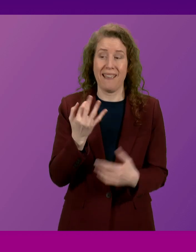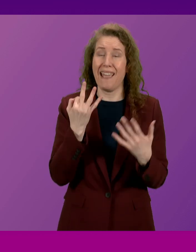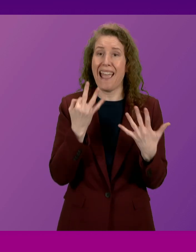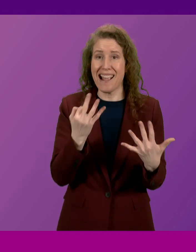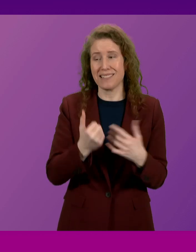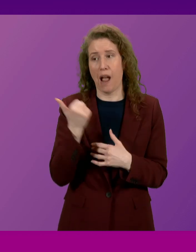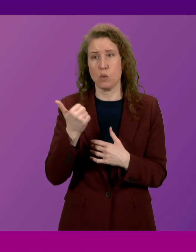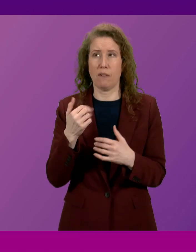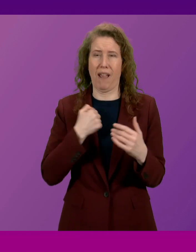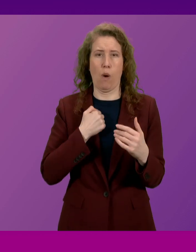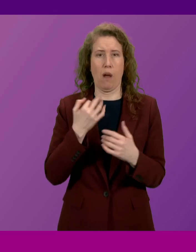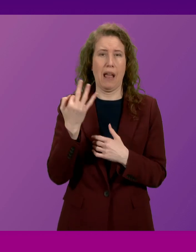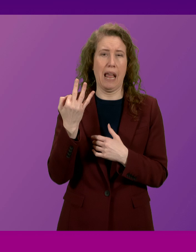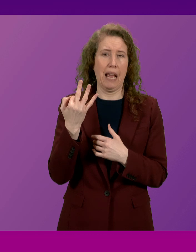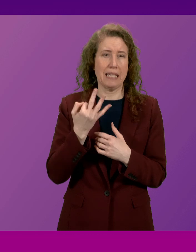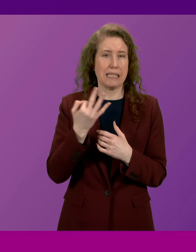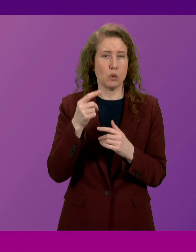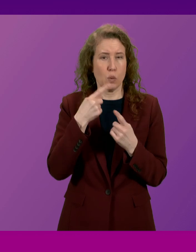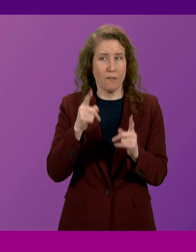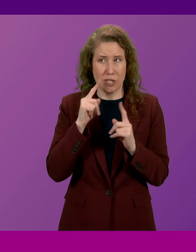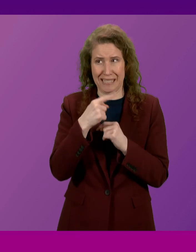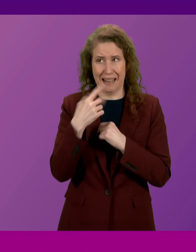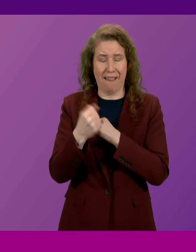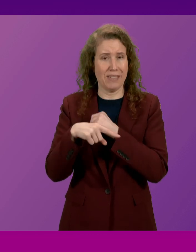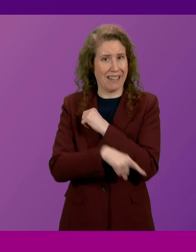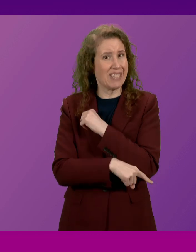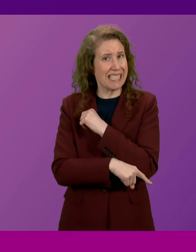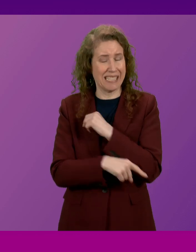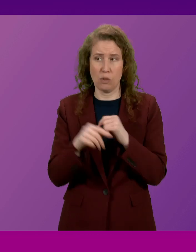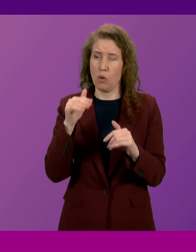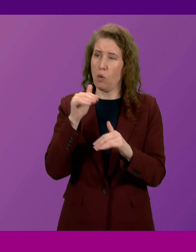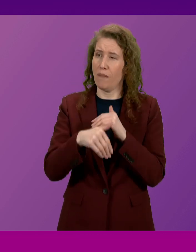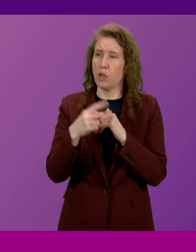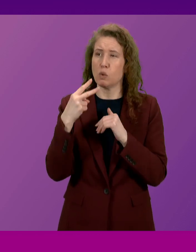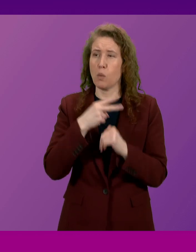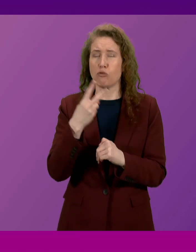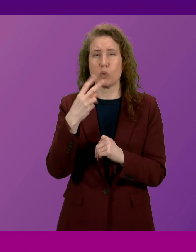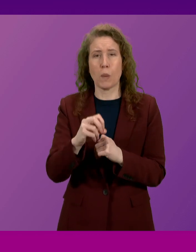Scotland’s 18 universities are currently reporting deficits, which total more than £220 million.